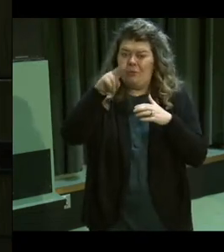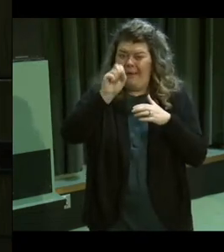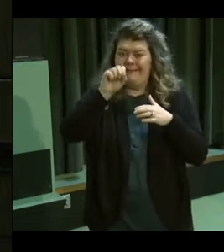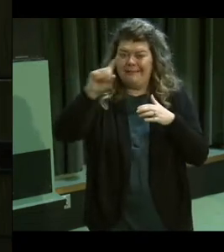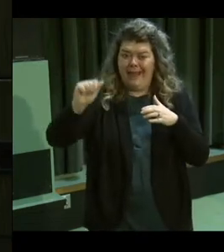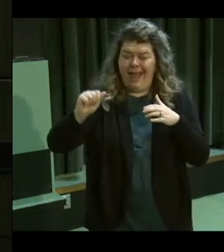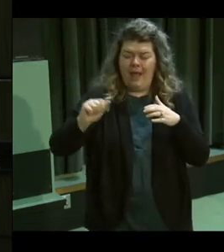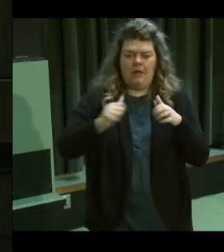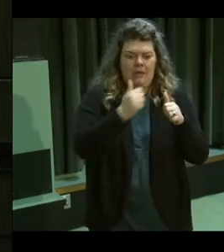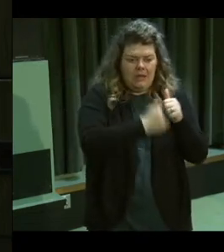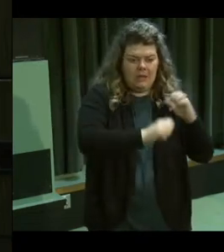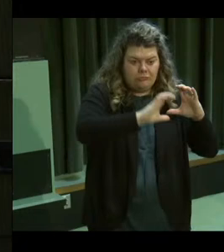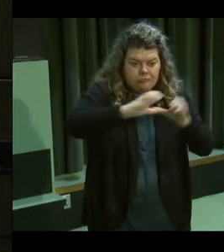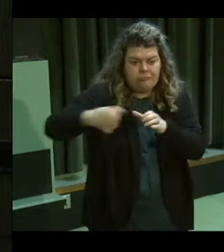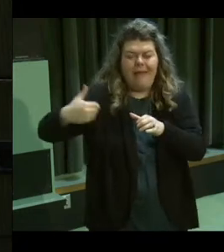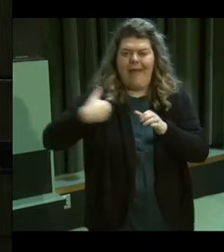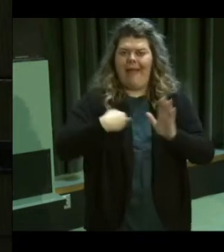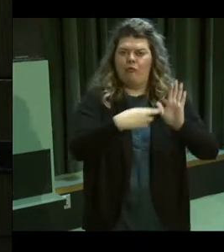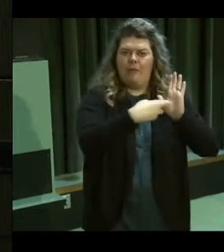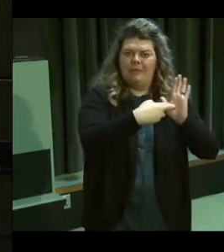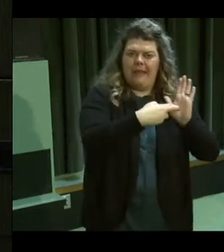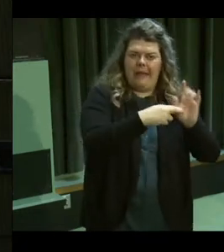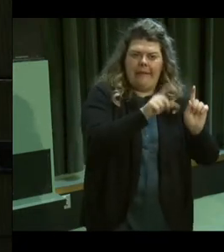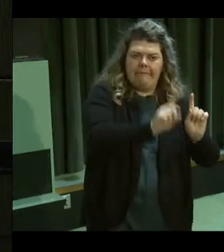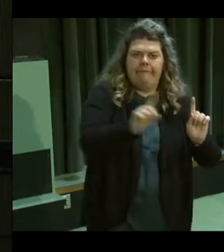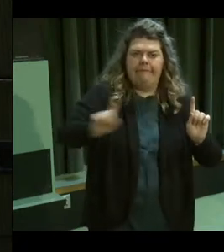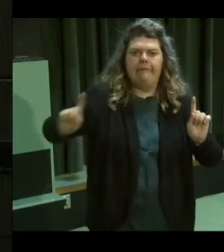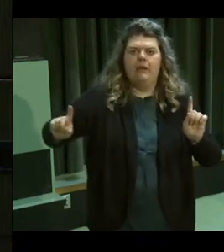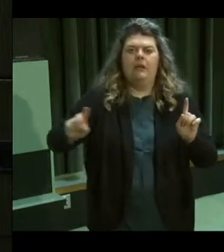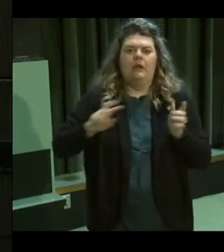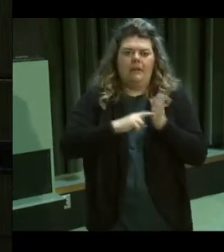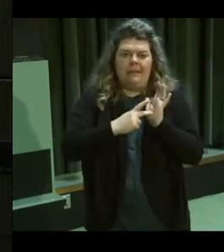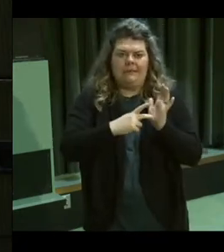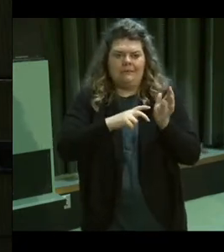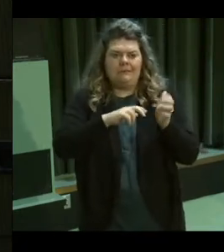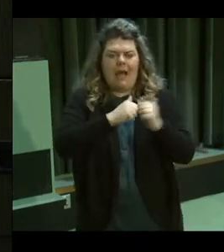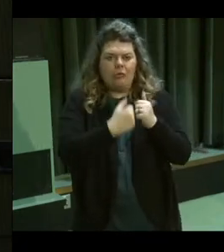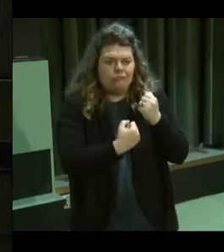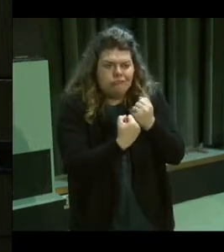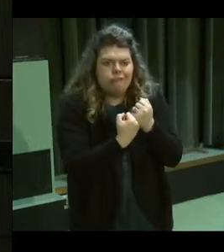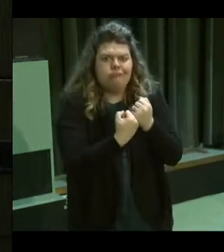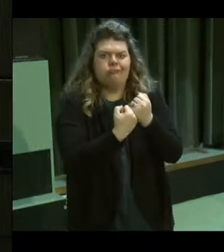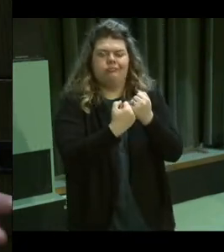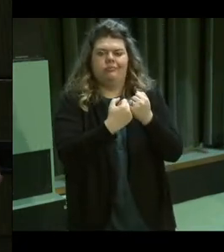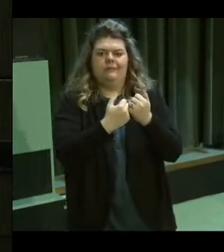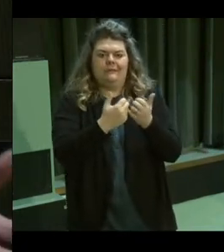representative. And we talk